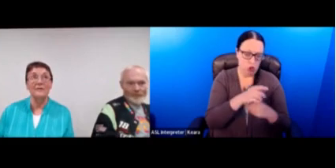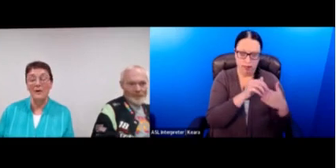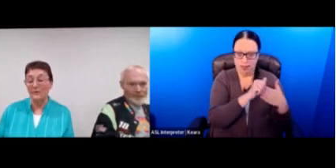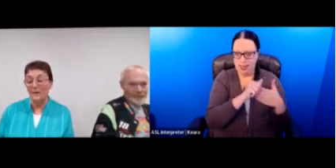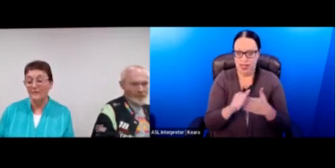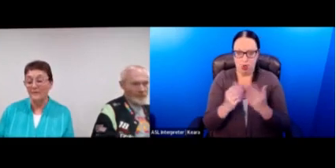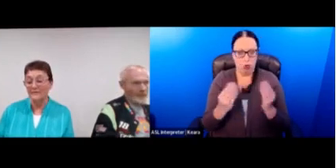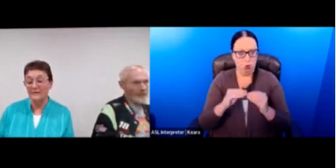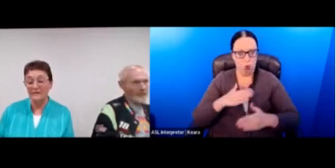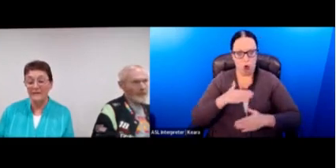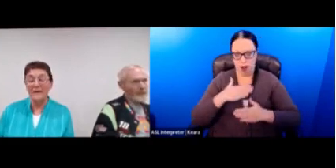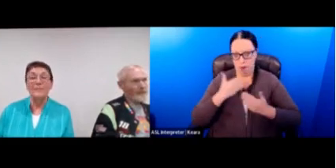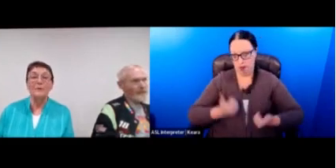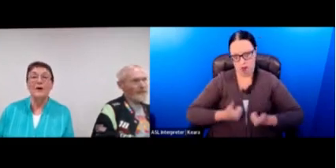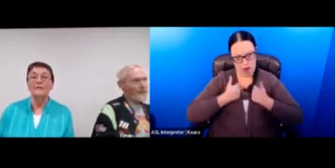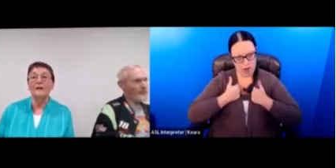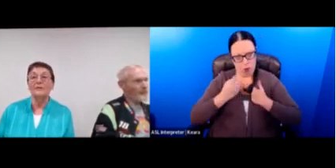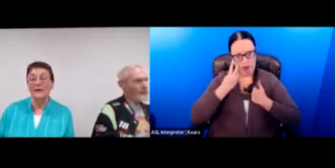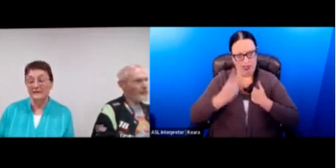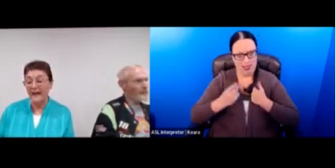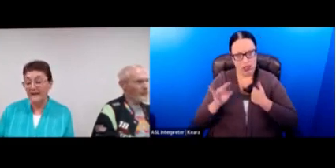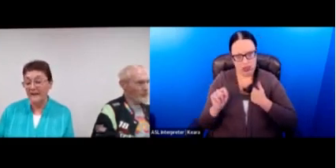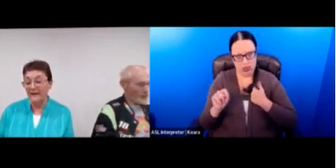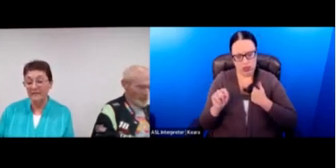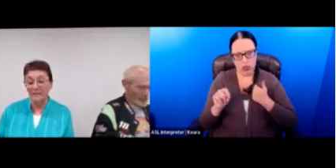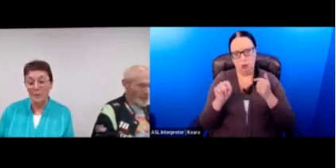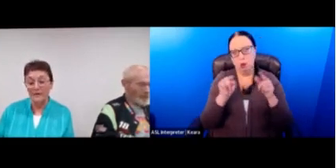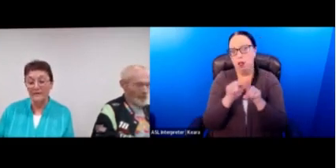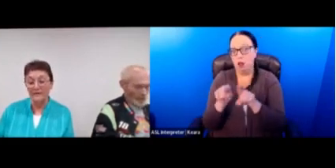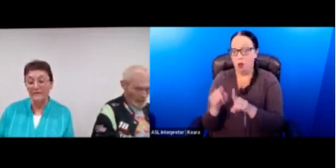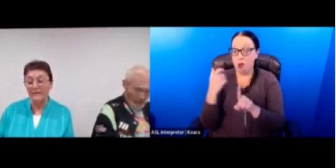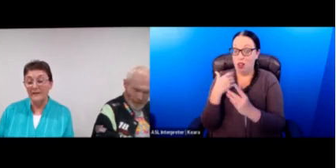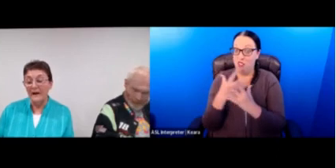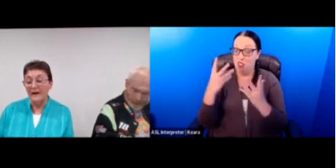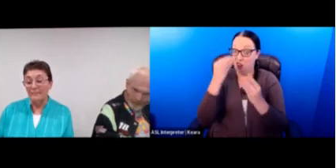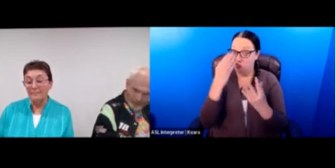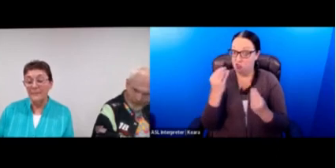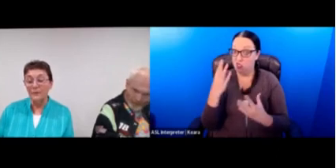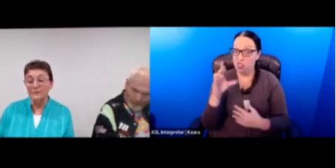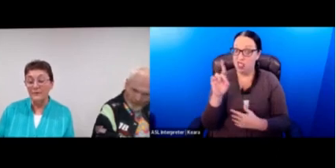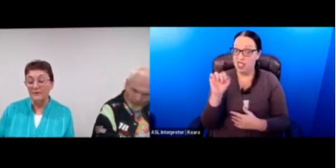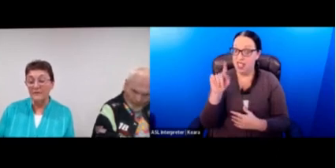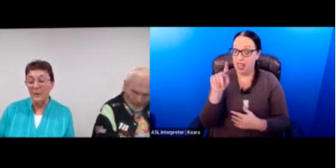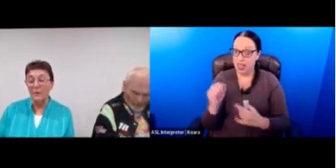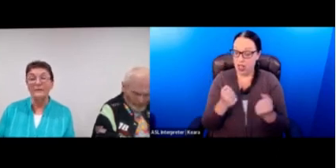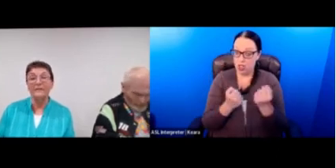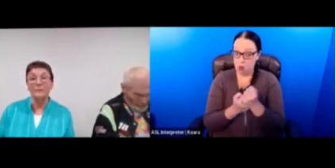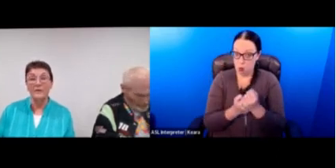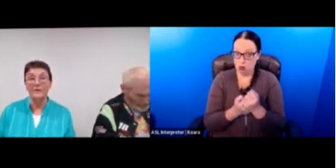from our own observations. But we also have a lot of data now that supports this. People who choose their supports whether